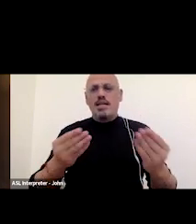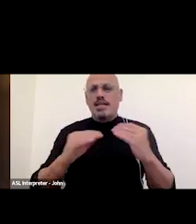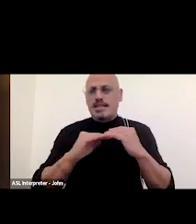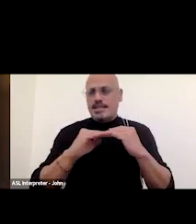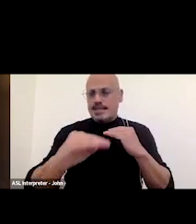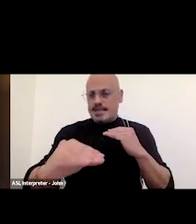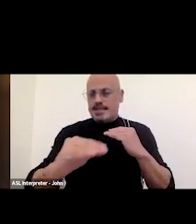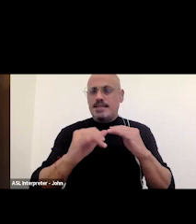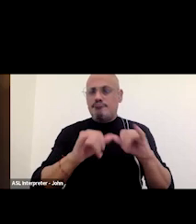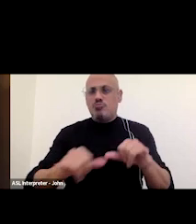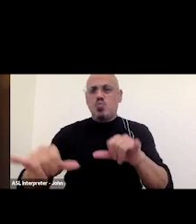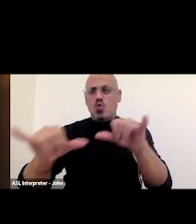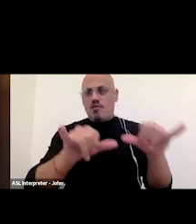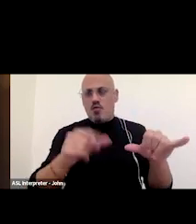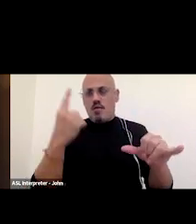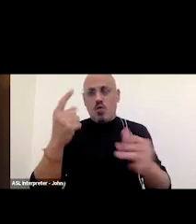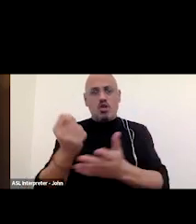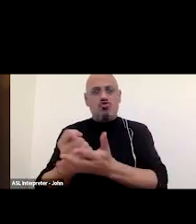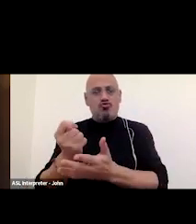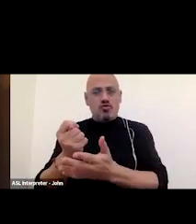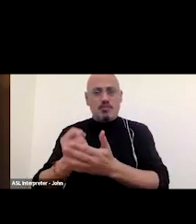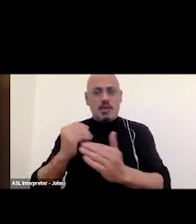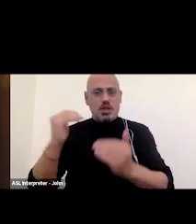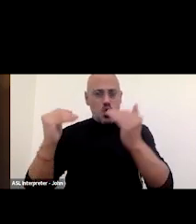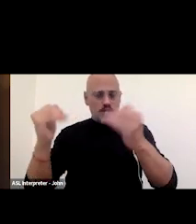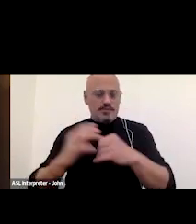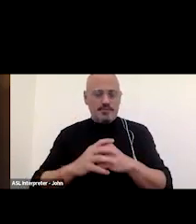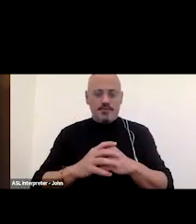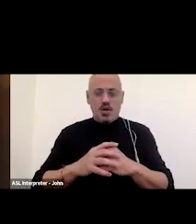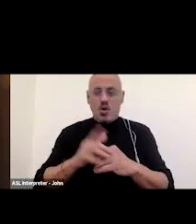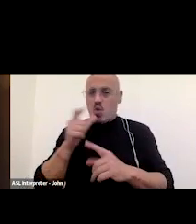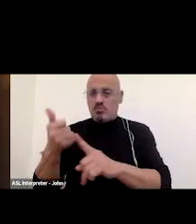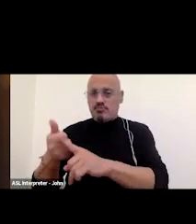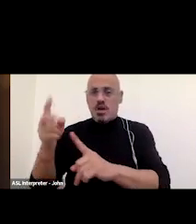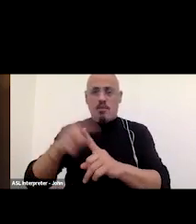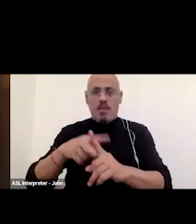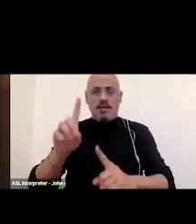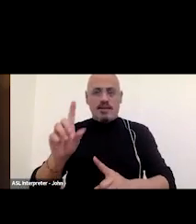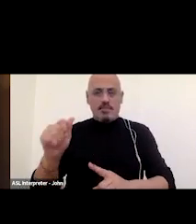and uniformity in the treatment of adults applying for disability benefits.